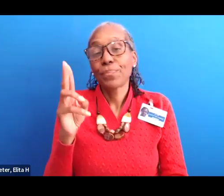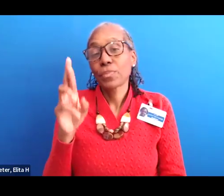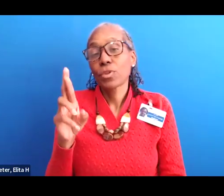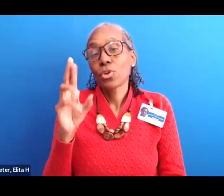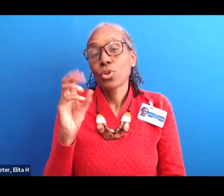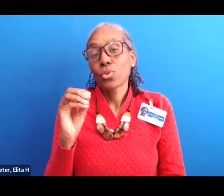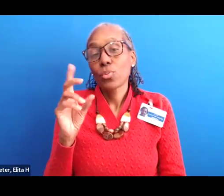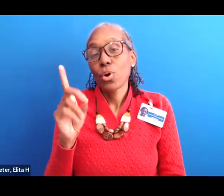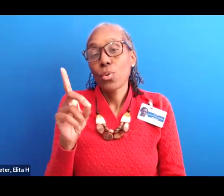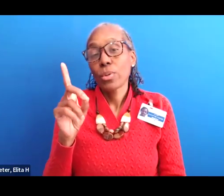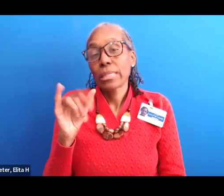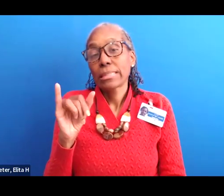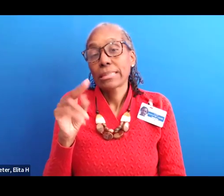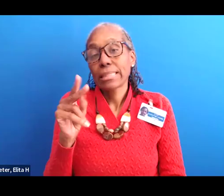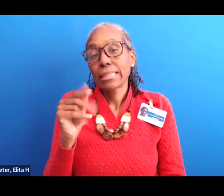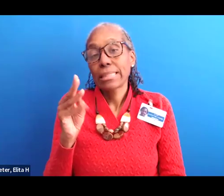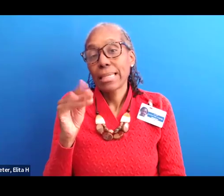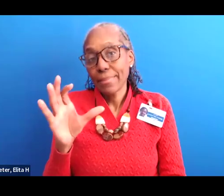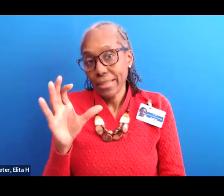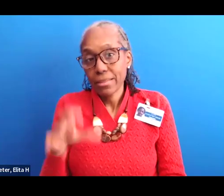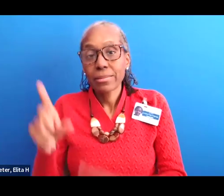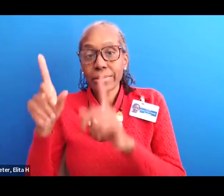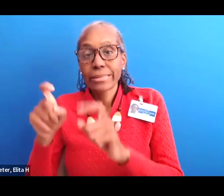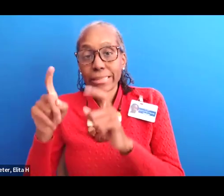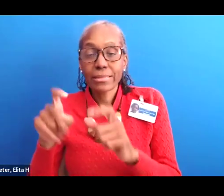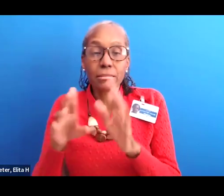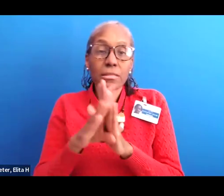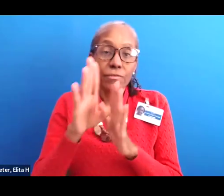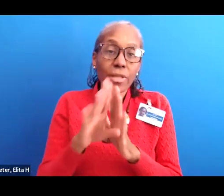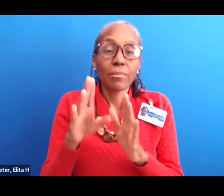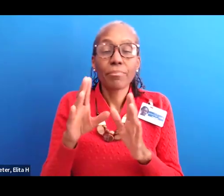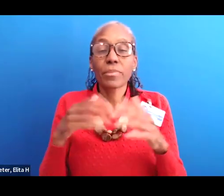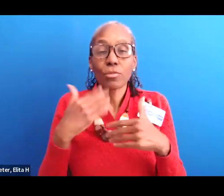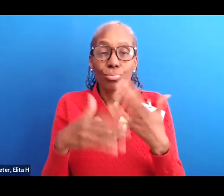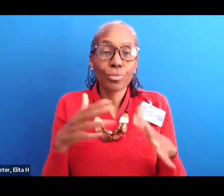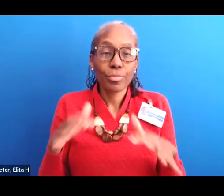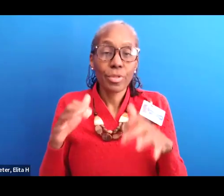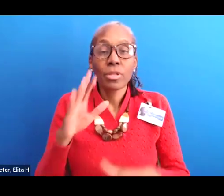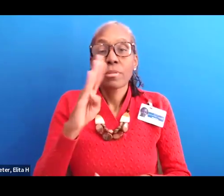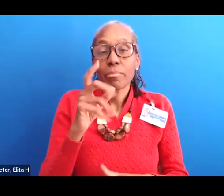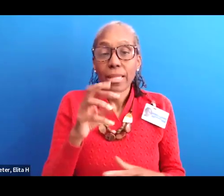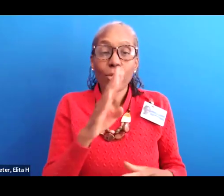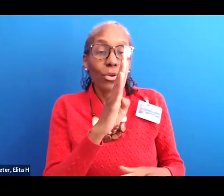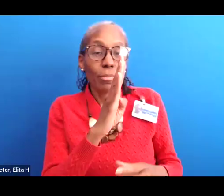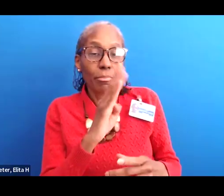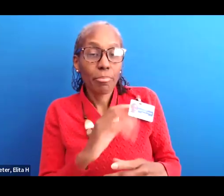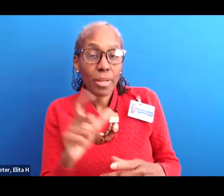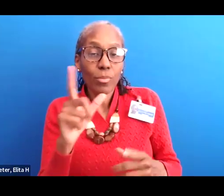because as we age and as you develop along in paralysis, your bladder and your bowel changes. It just does.